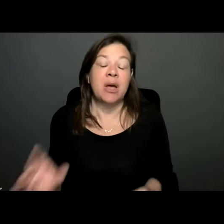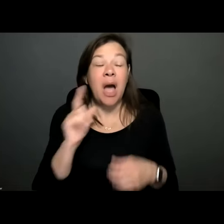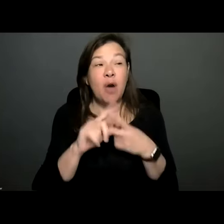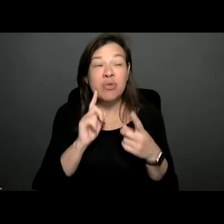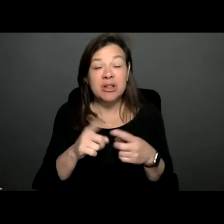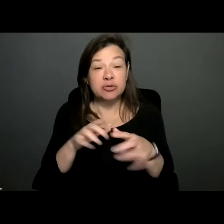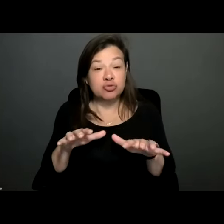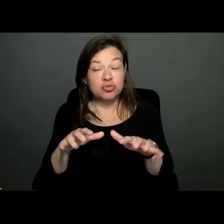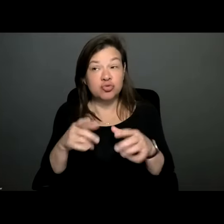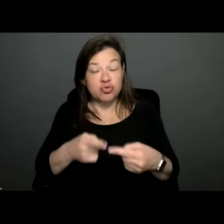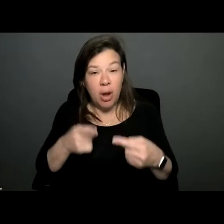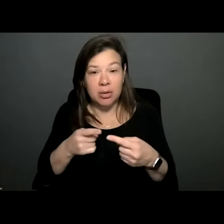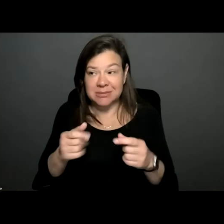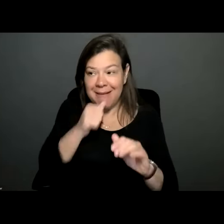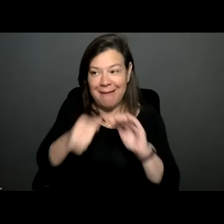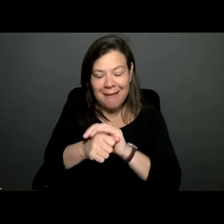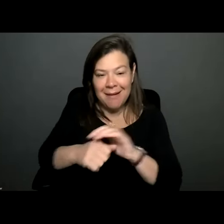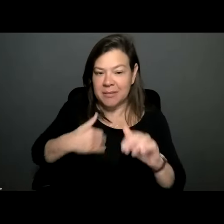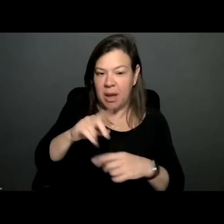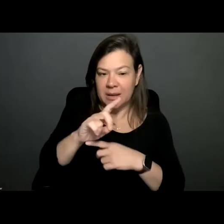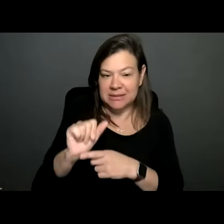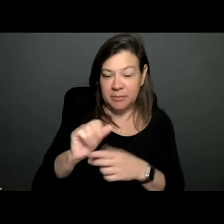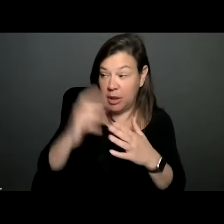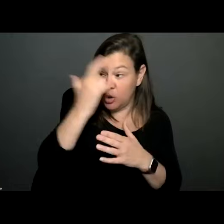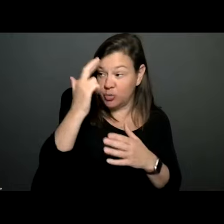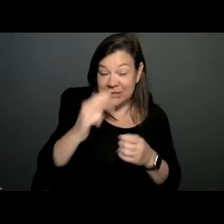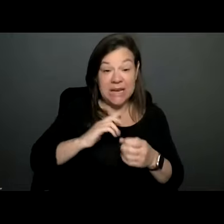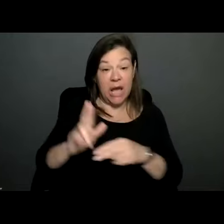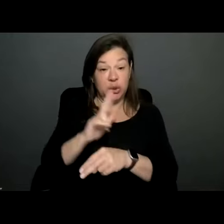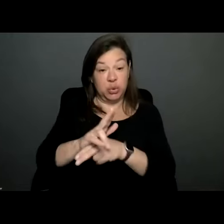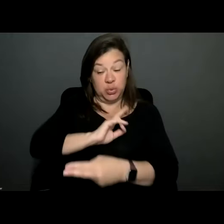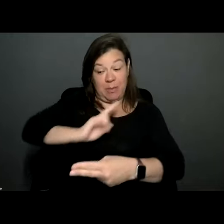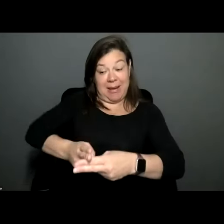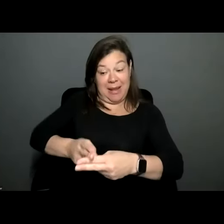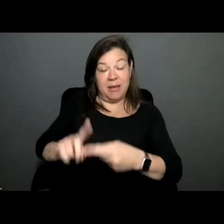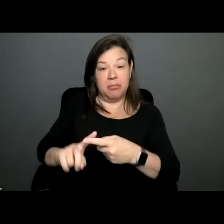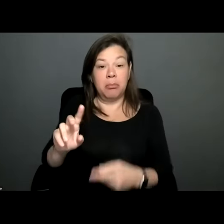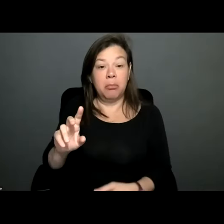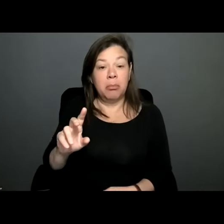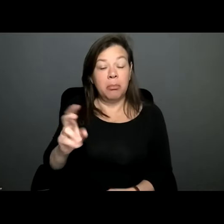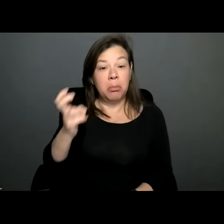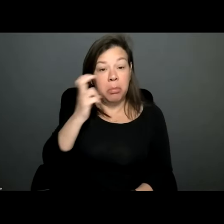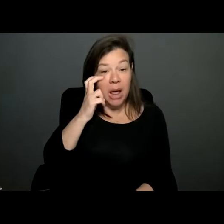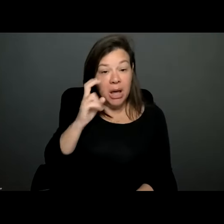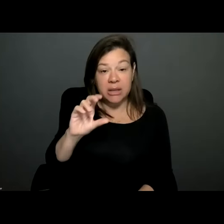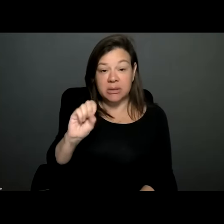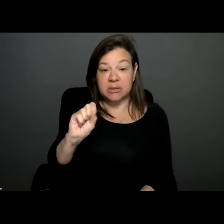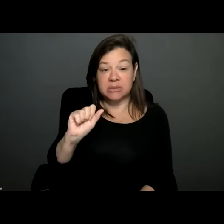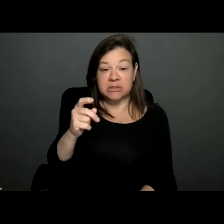So one of the reasons why I professionally go by the Blind Soprano is to keep myself honest and to keep myself from that temptation